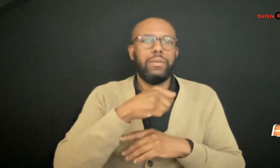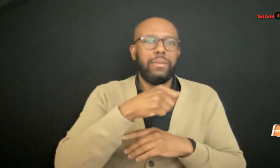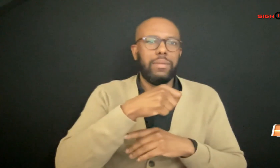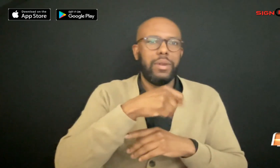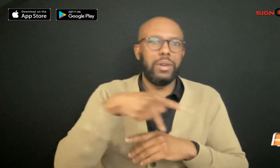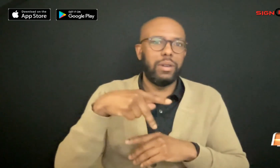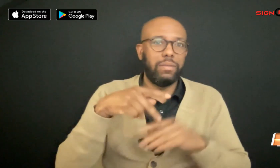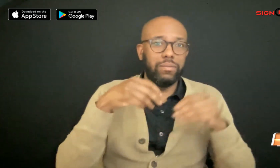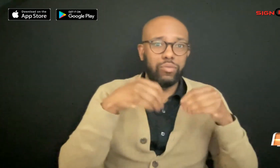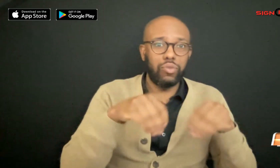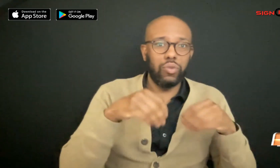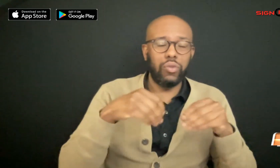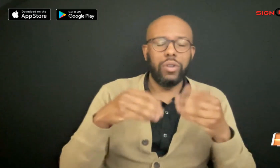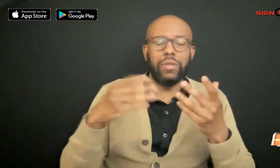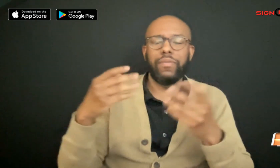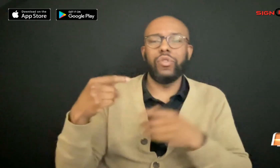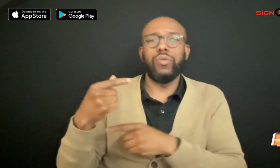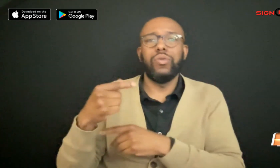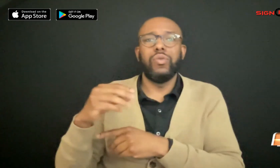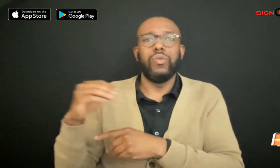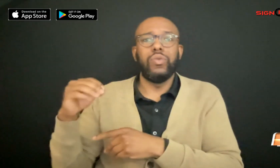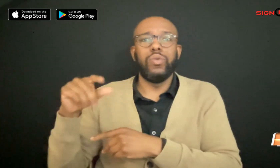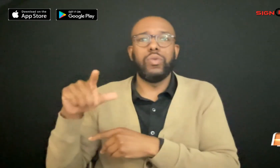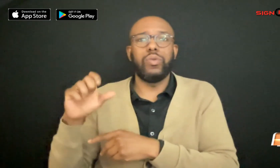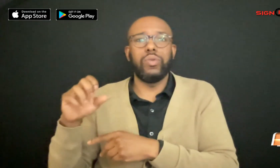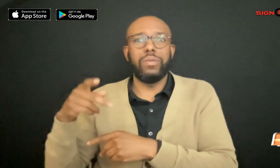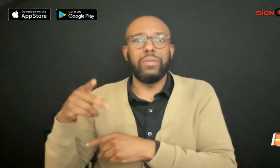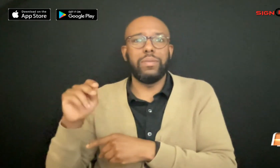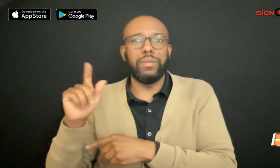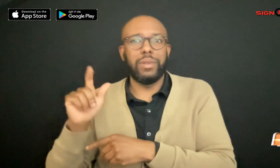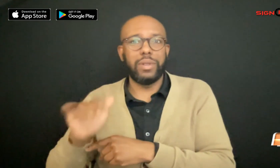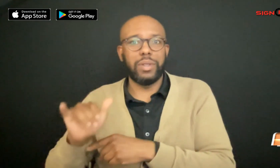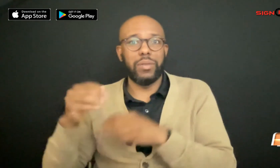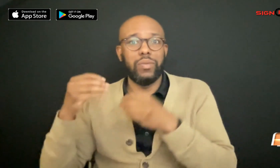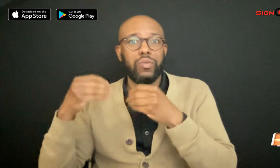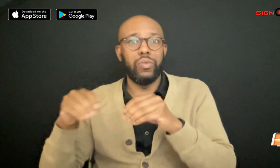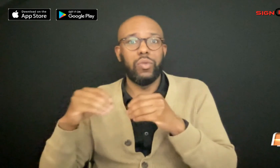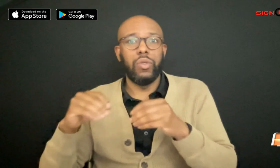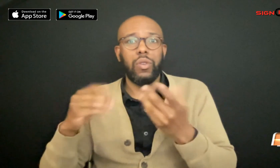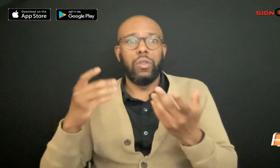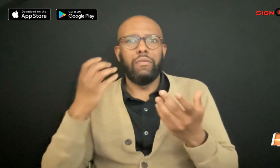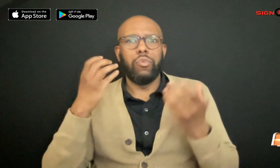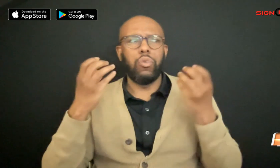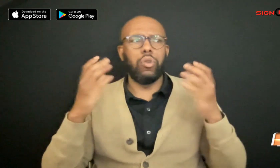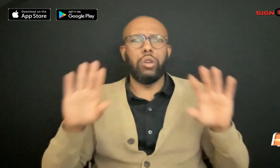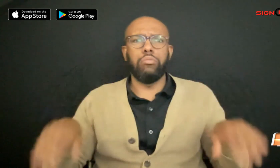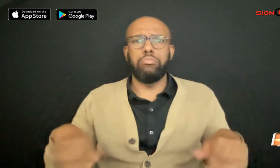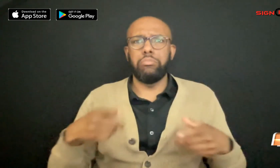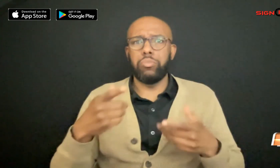the Sign1News app by heading to the app store or Google play store on your smart phone but